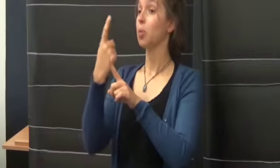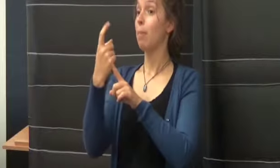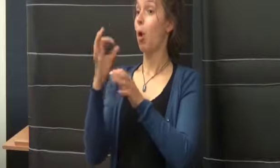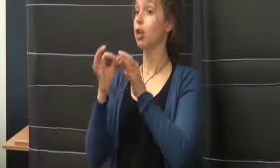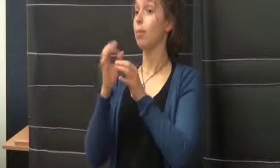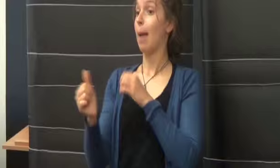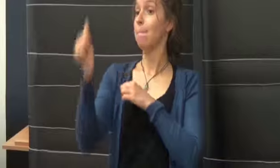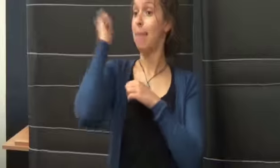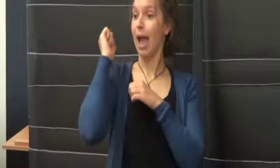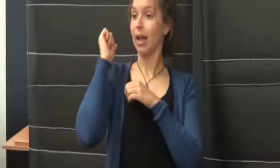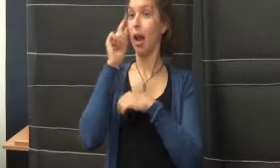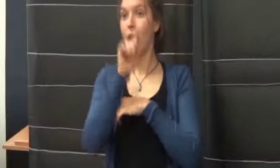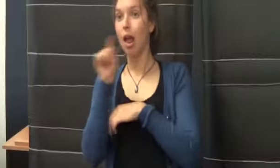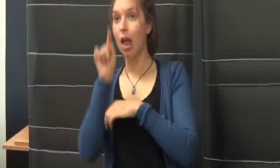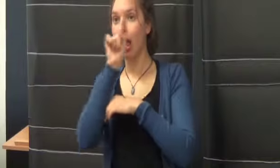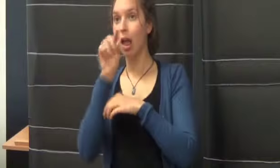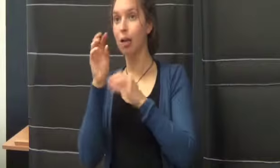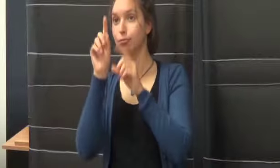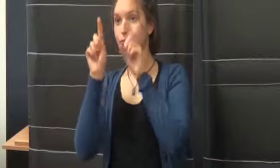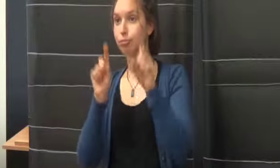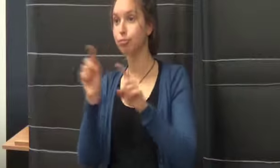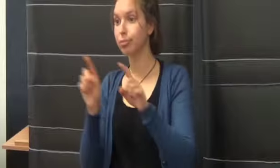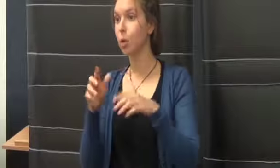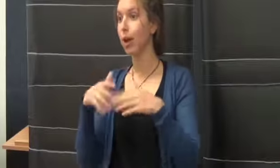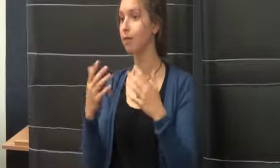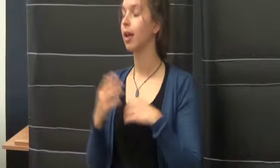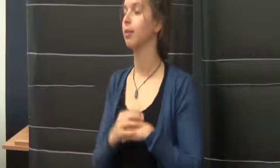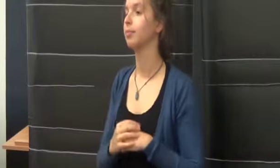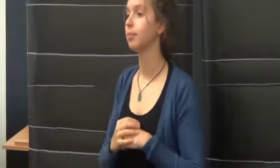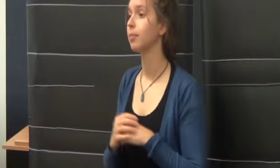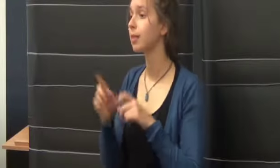you'd be getting both lots of information. It's providing the extra information. Like Meredith was saying with the facial expression, a lot of facial expression can be lost so